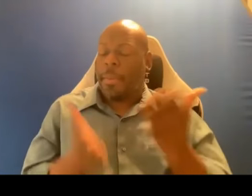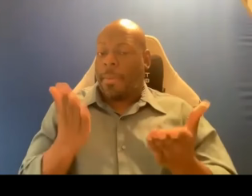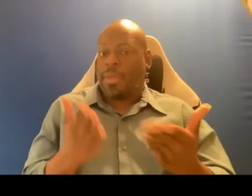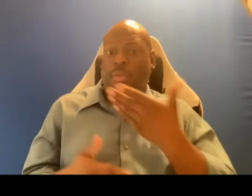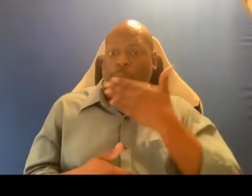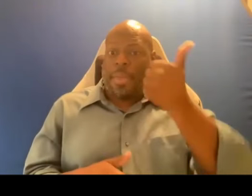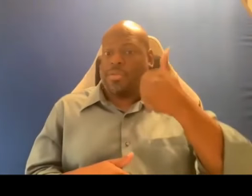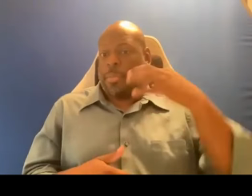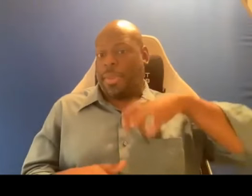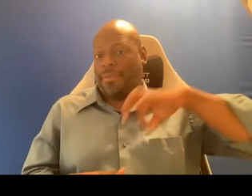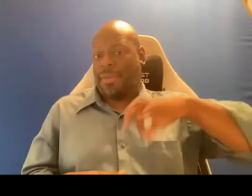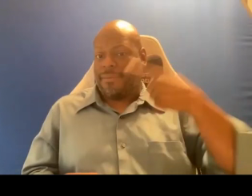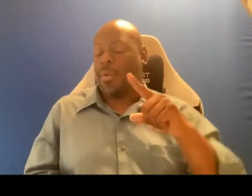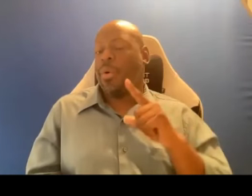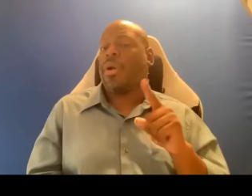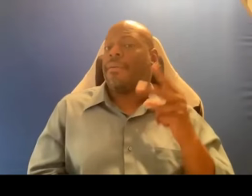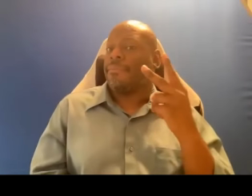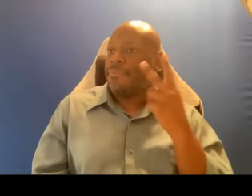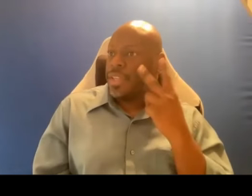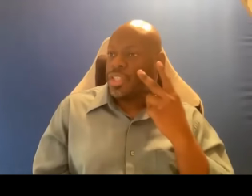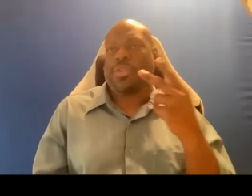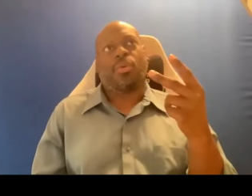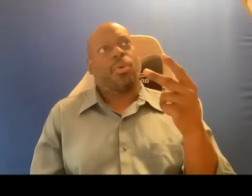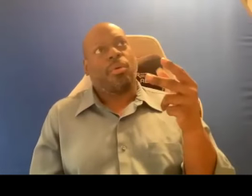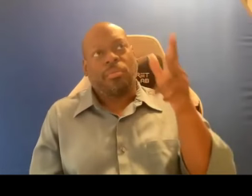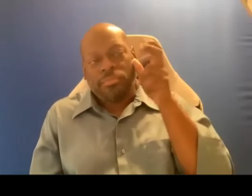and to provide support for the difficulties they may have with concept development.